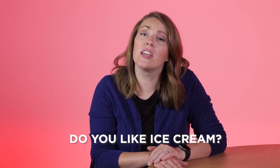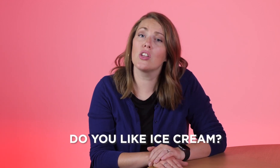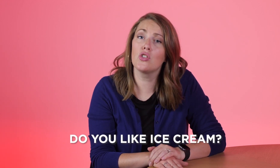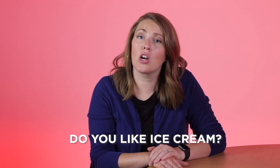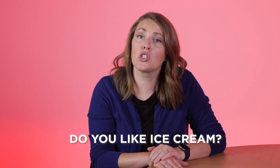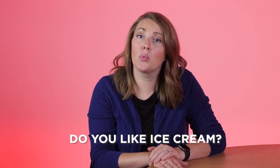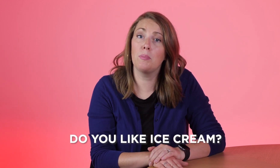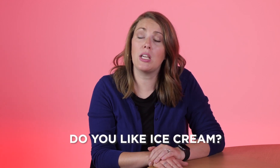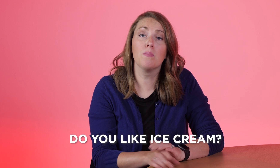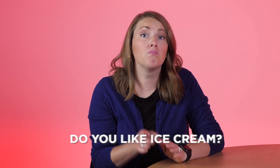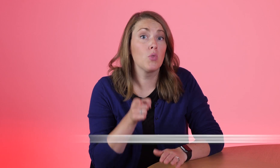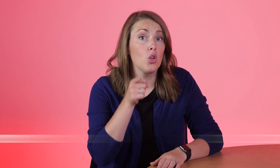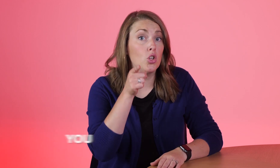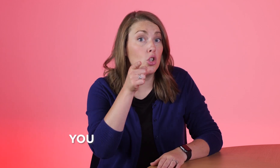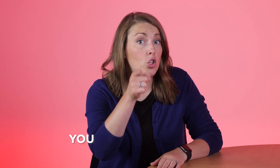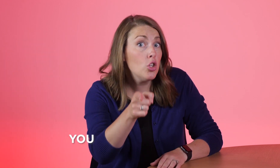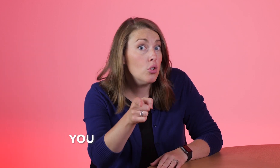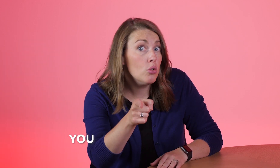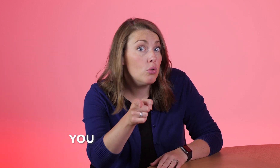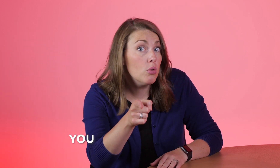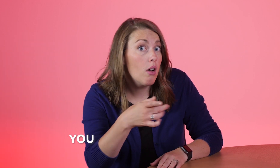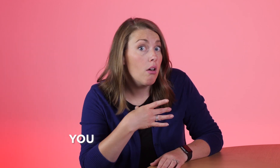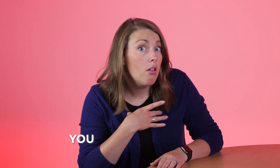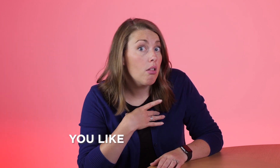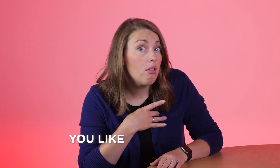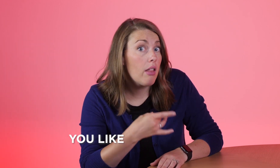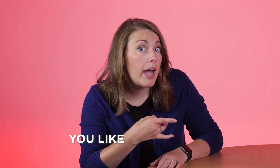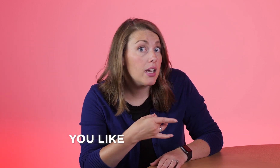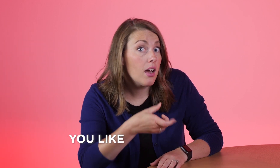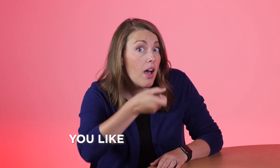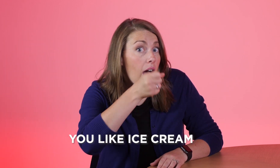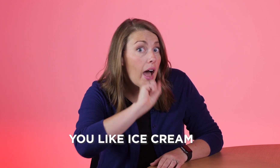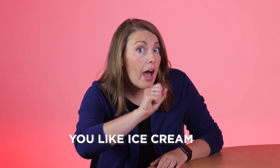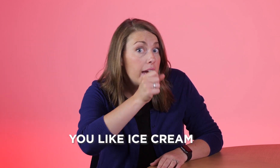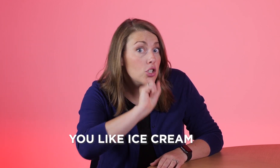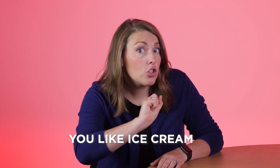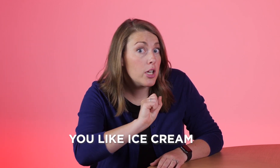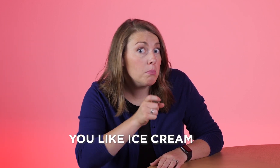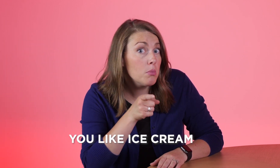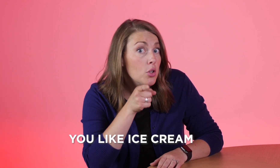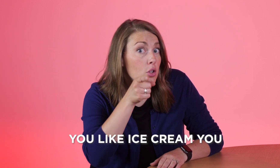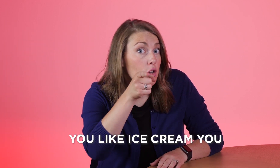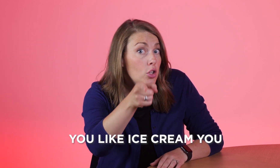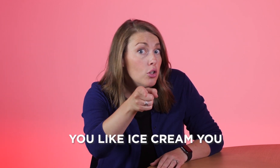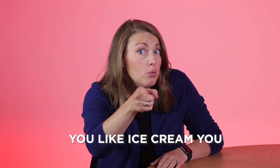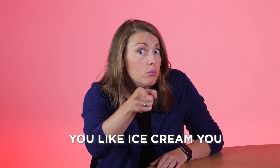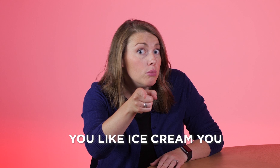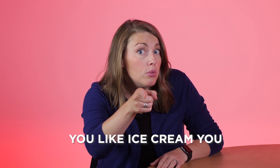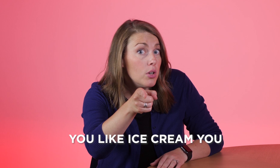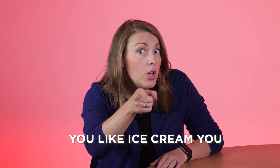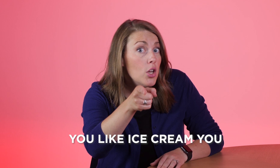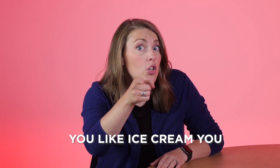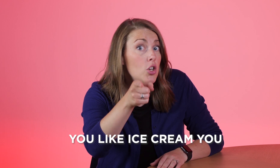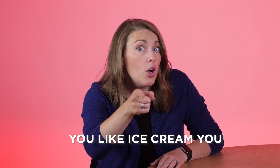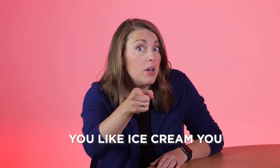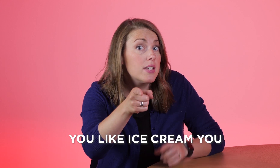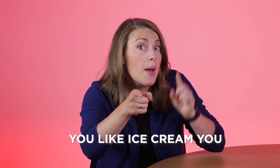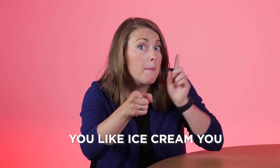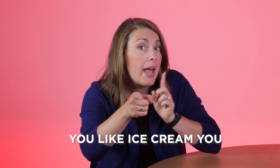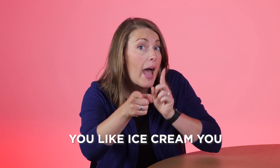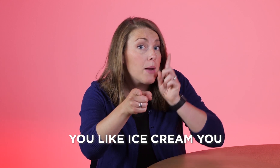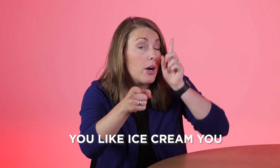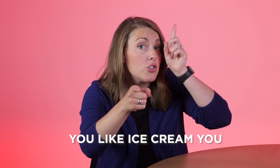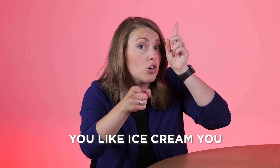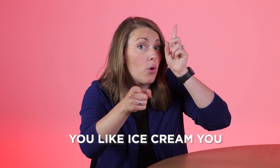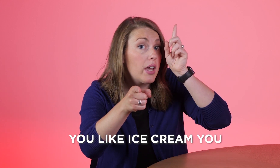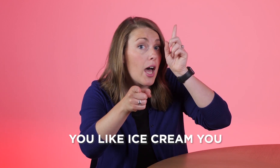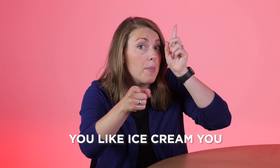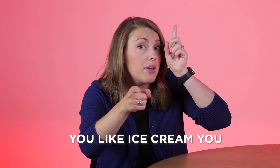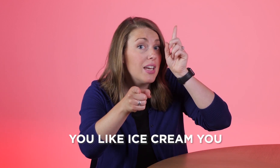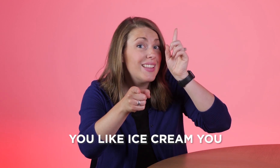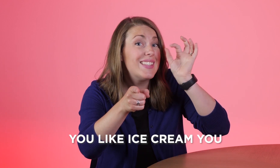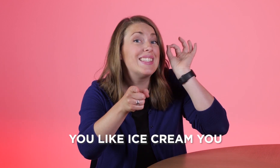asl structure would be you like ice cream you notice my eyebrows are going up this is